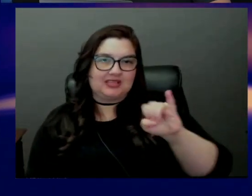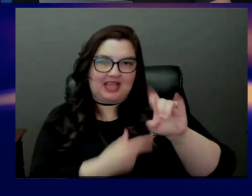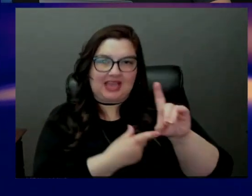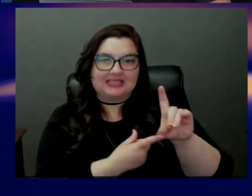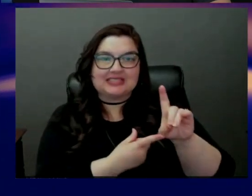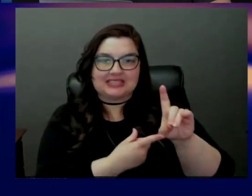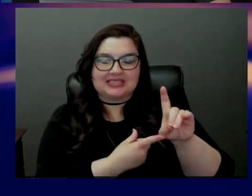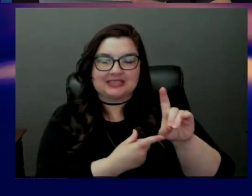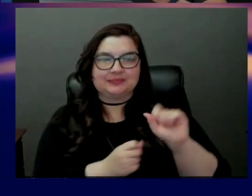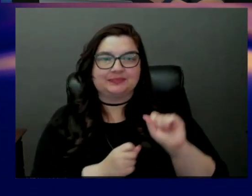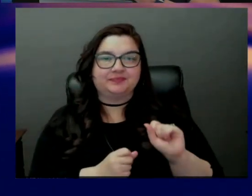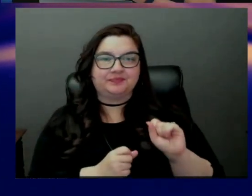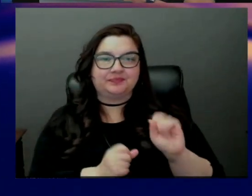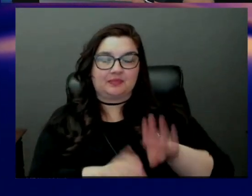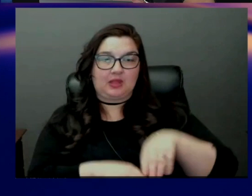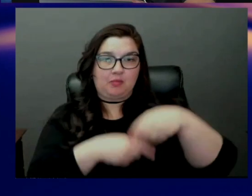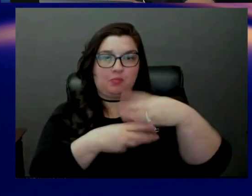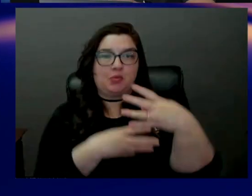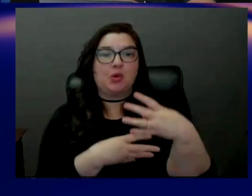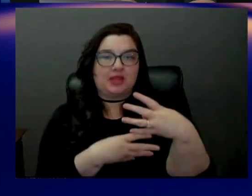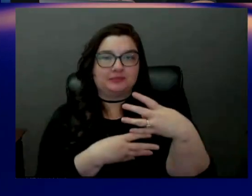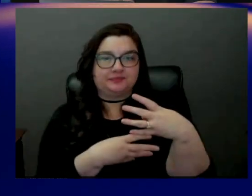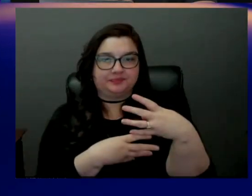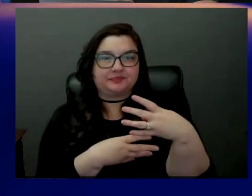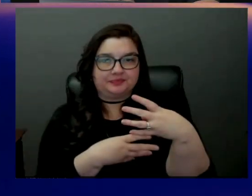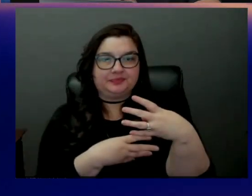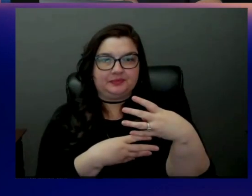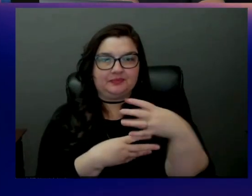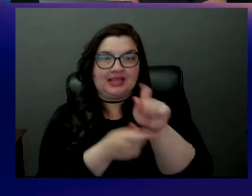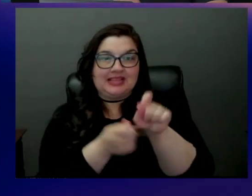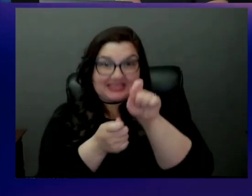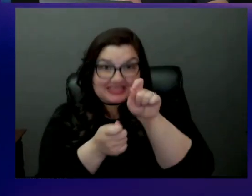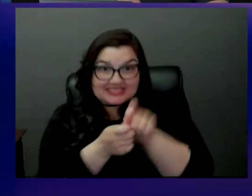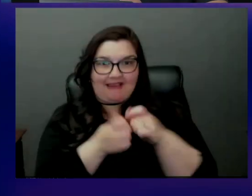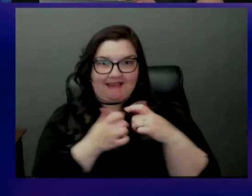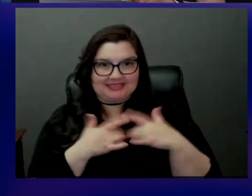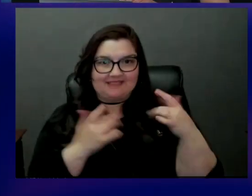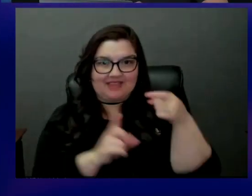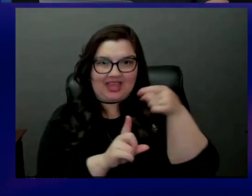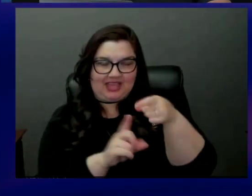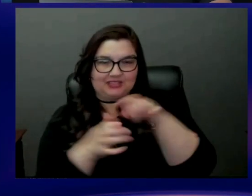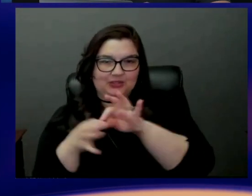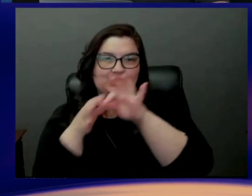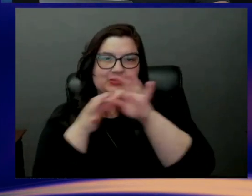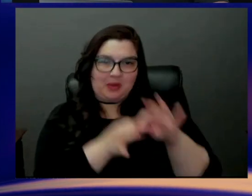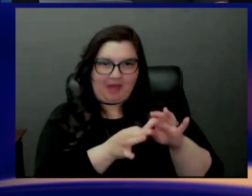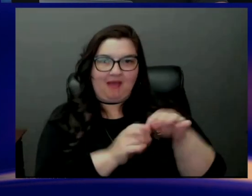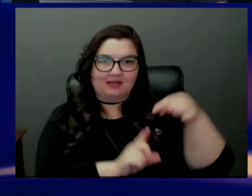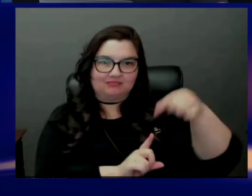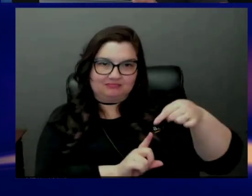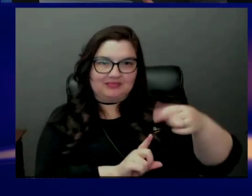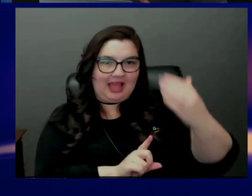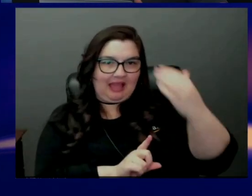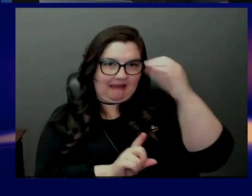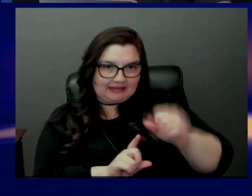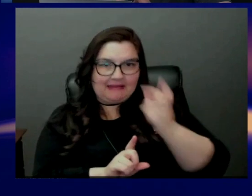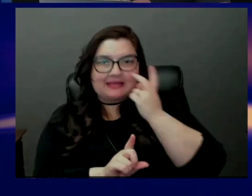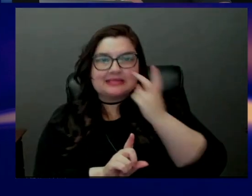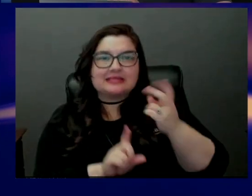and pull up the exact event that correspond to it. And I can see the details around the event about what might have occurred.